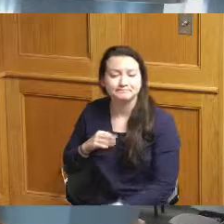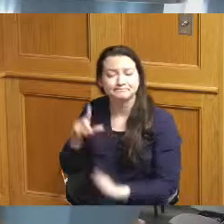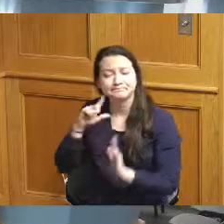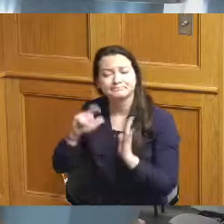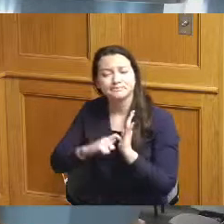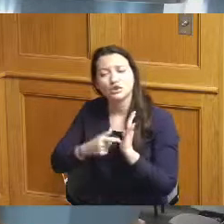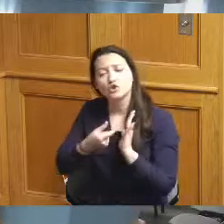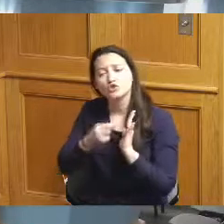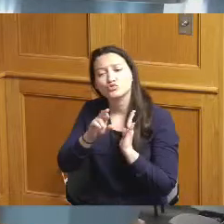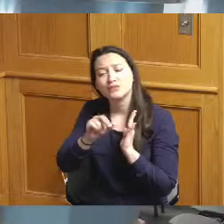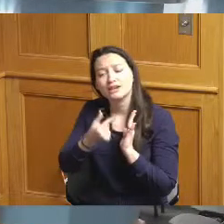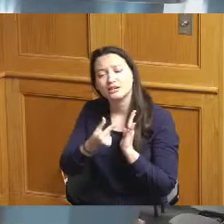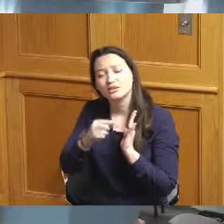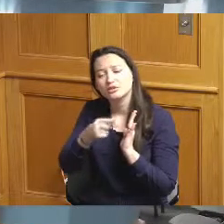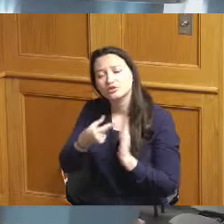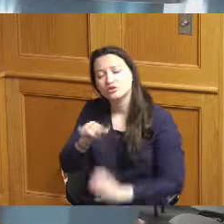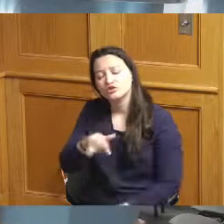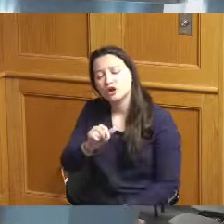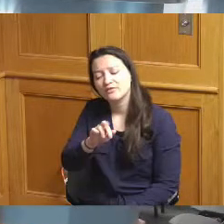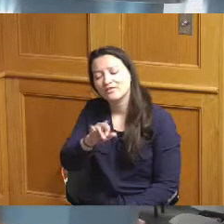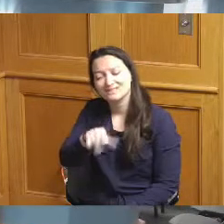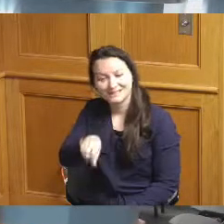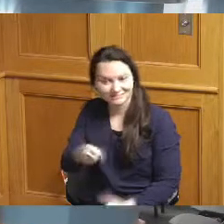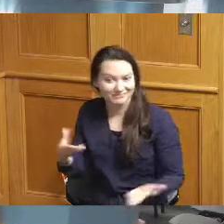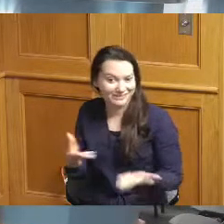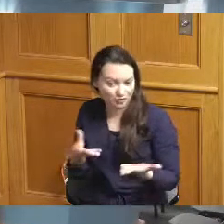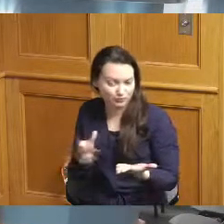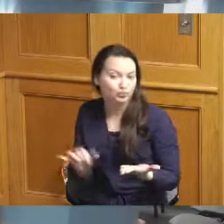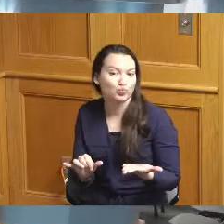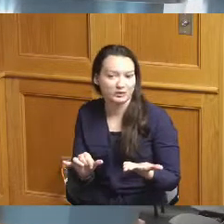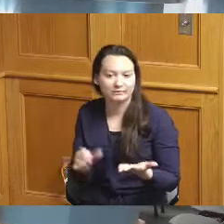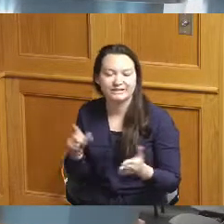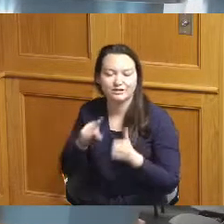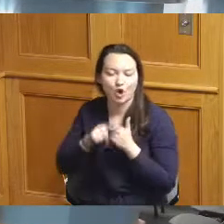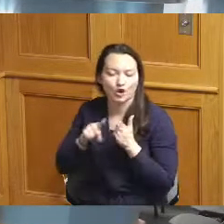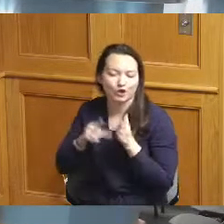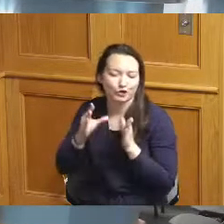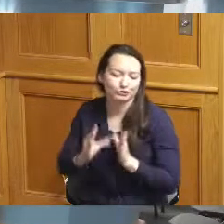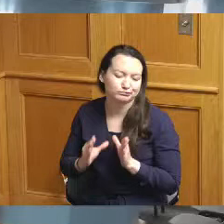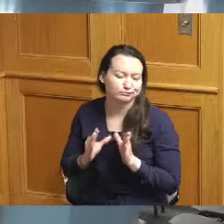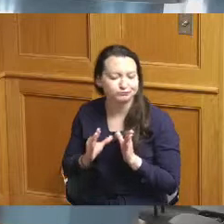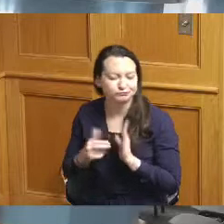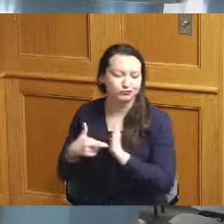that Greg Jarvis with the county Auditor's office is here and he's the Auditor's Representative on